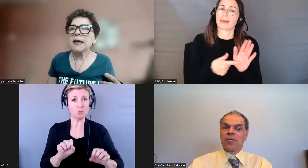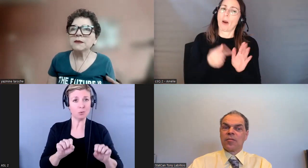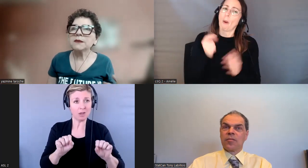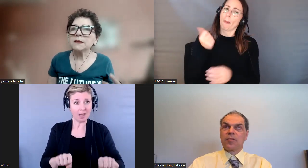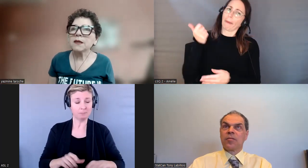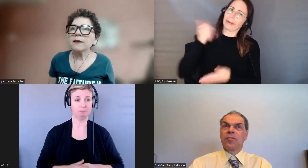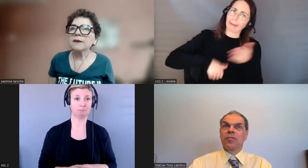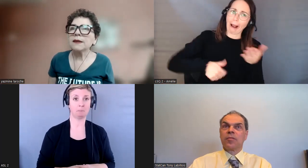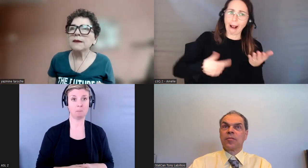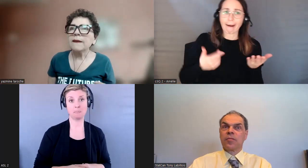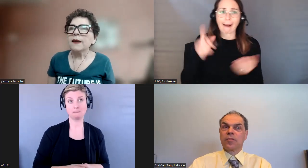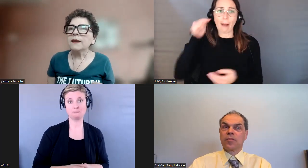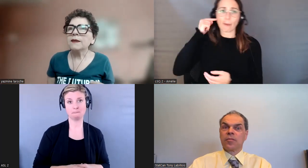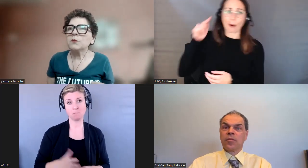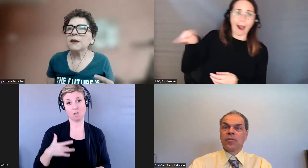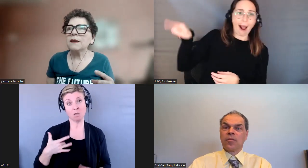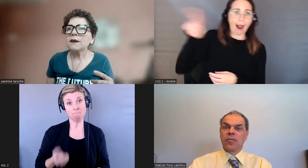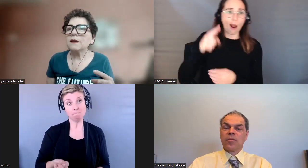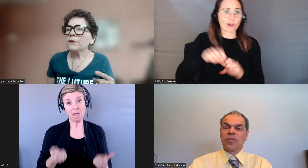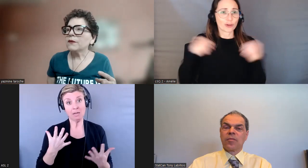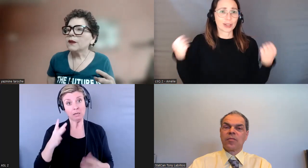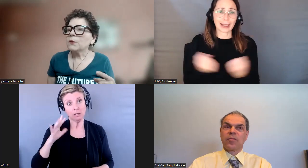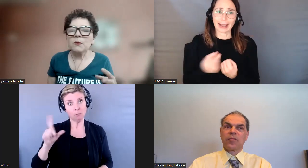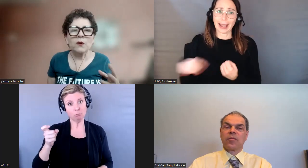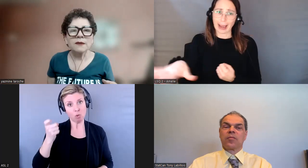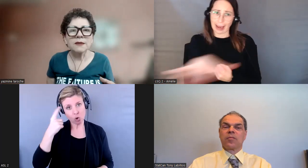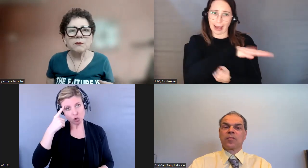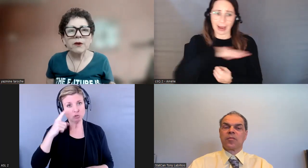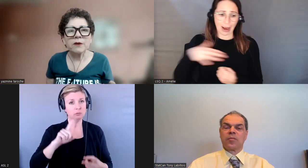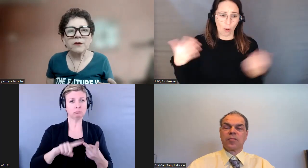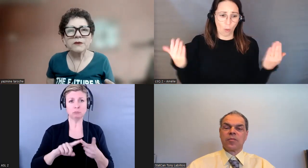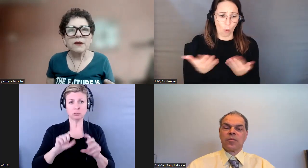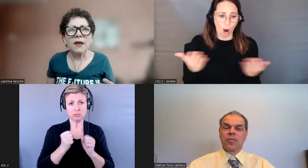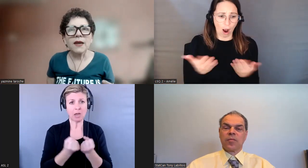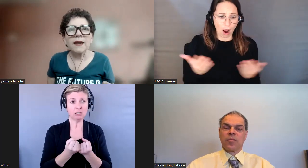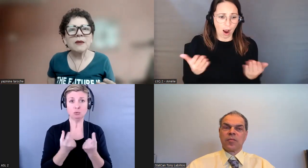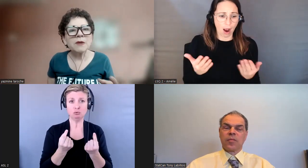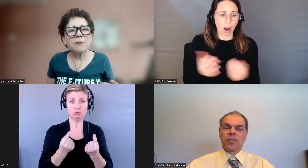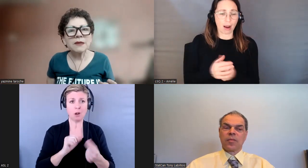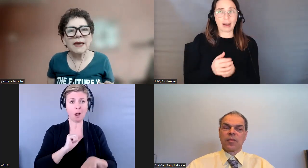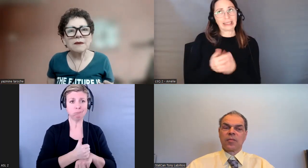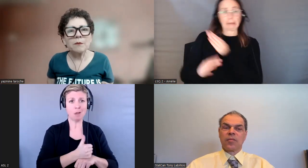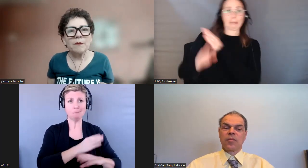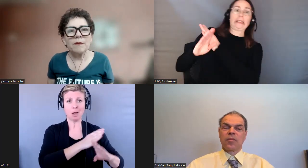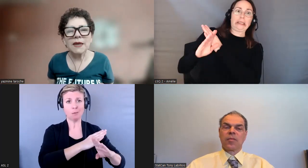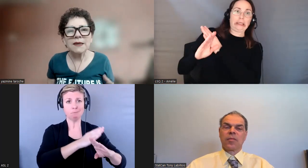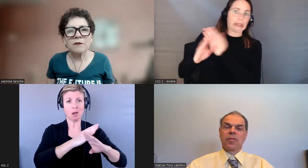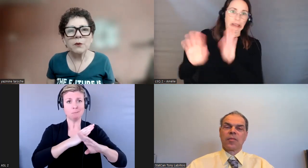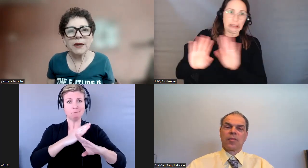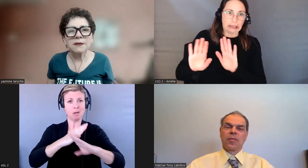as a society is we we create these barriers and then people can't can't give their best